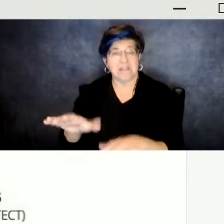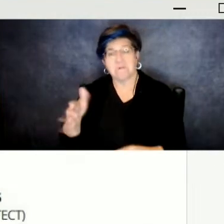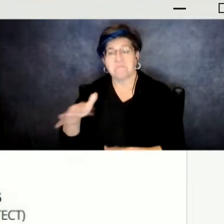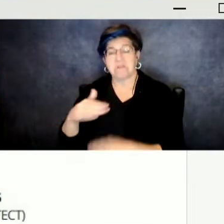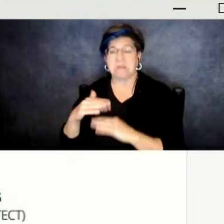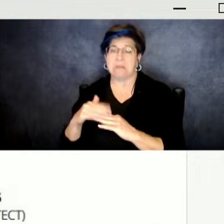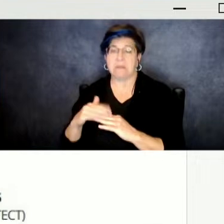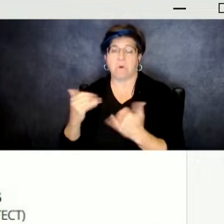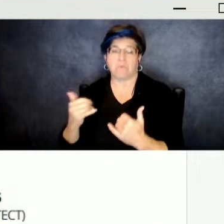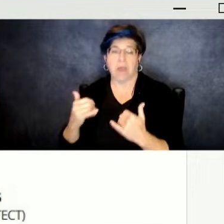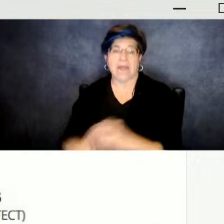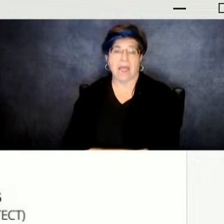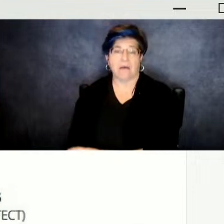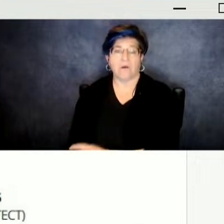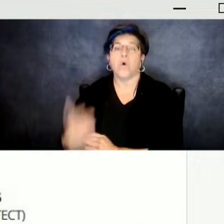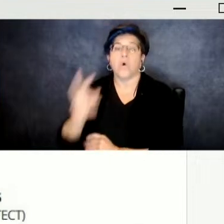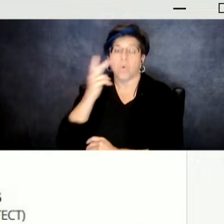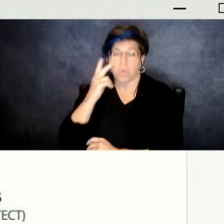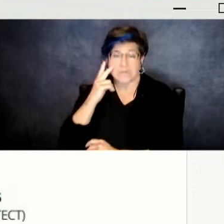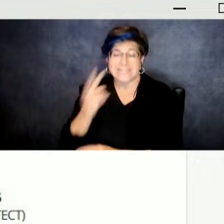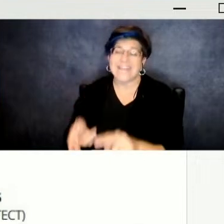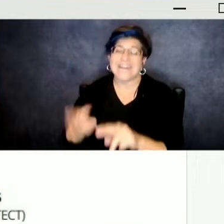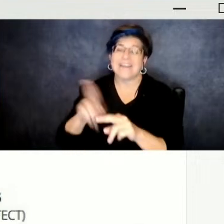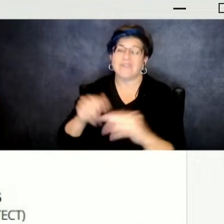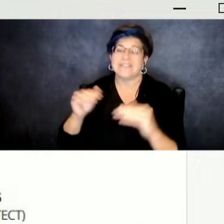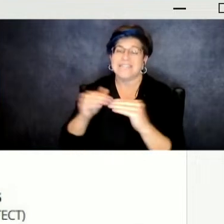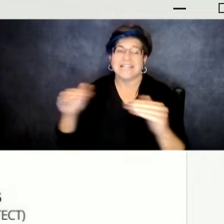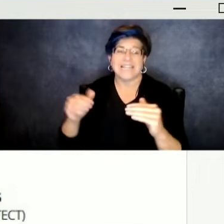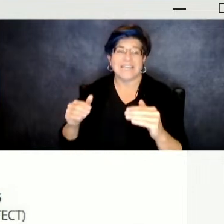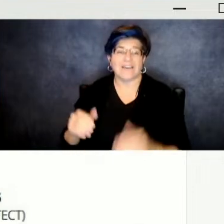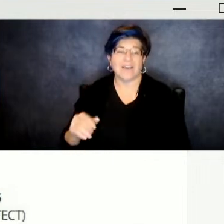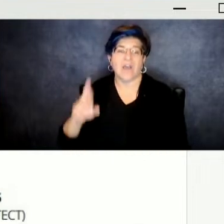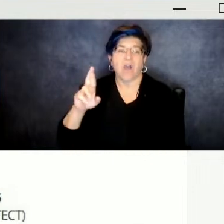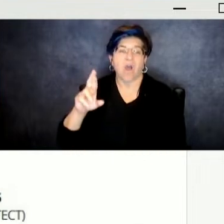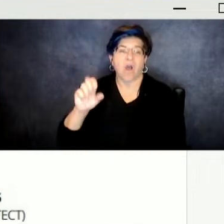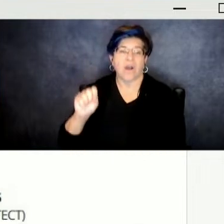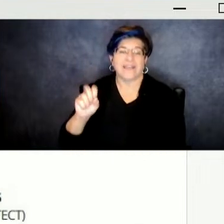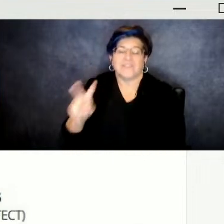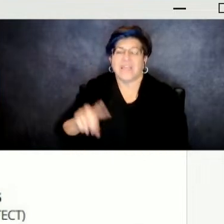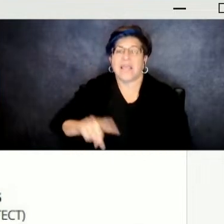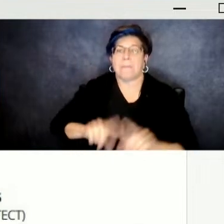ACTIVITY COVID ACTIVITY IS